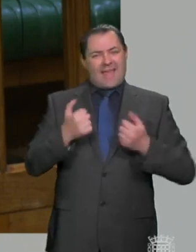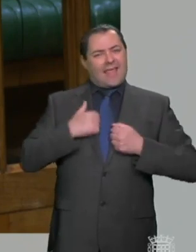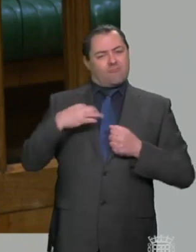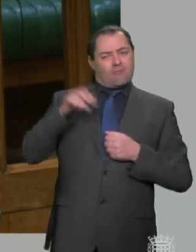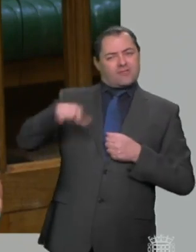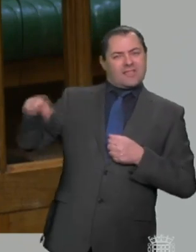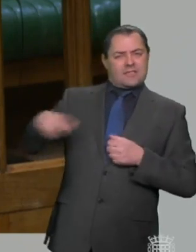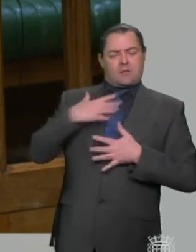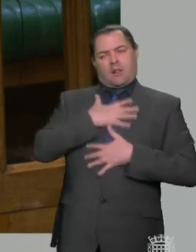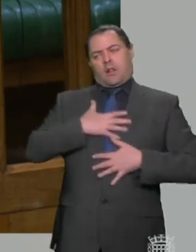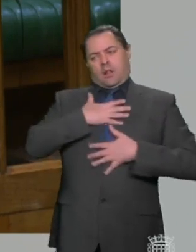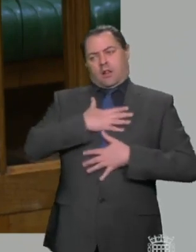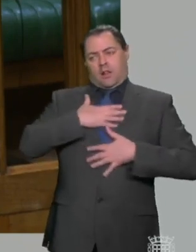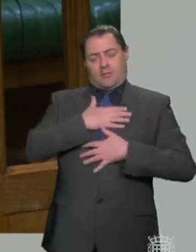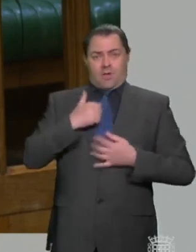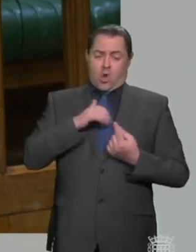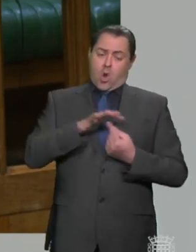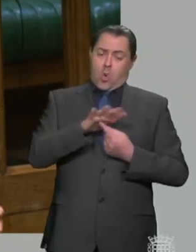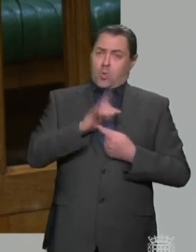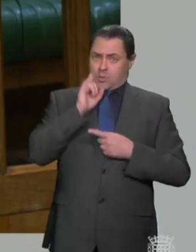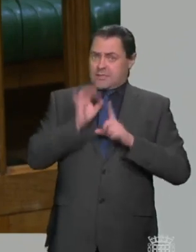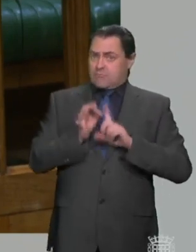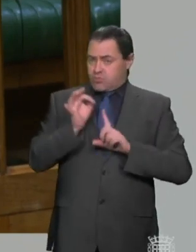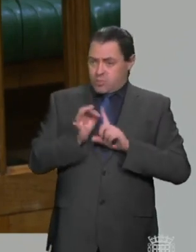We are seeing some progress locally and I hope that, with the brilliant roll-out of the vaccine,